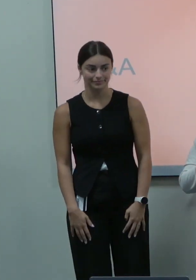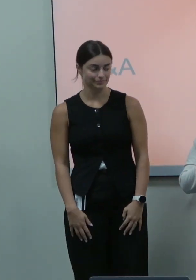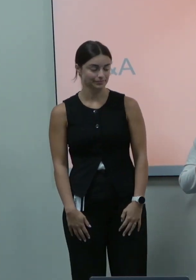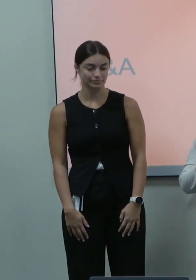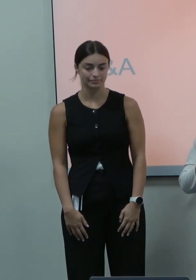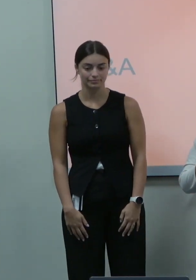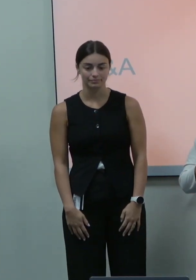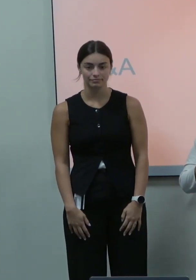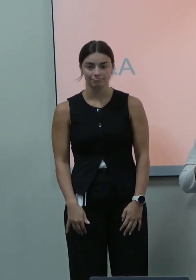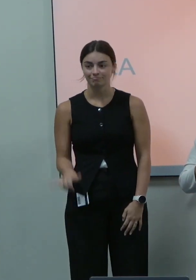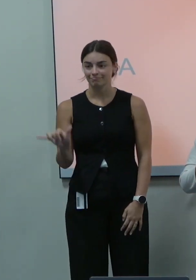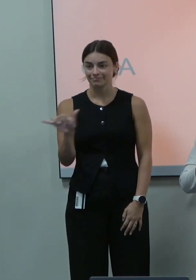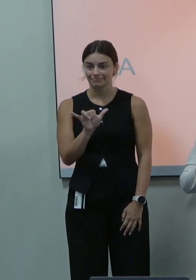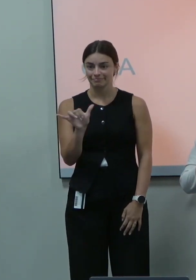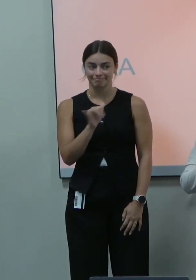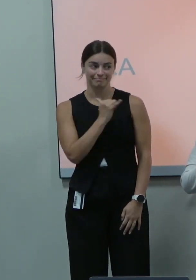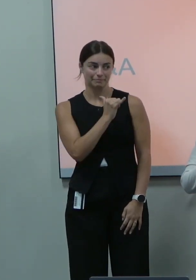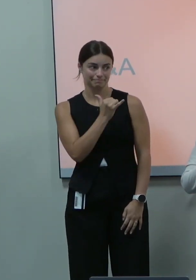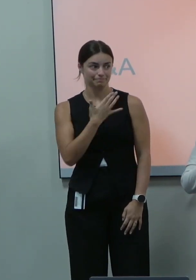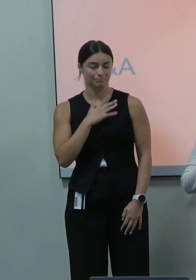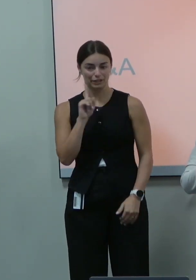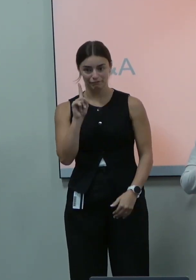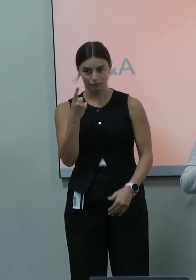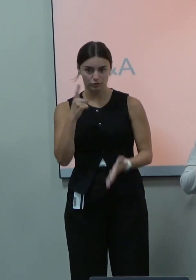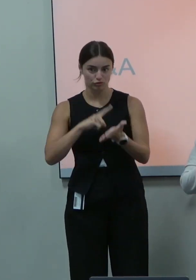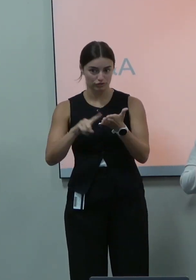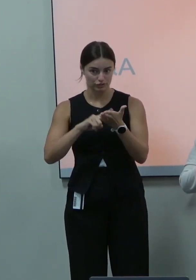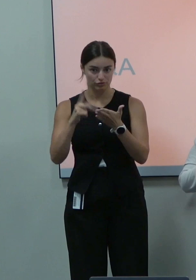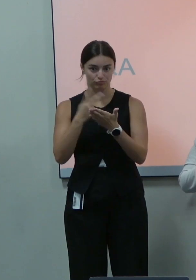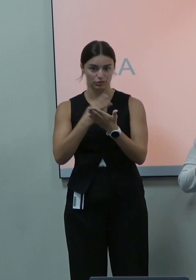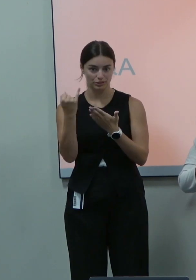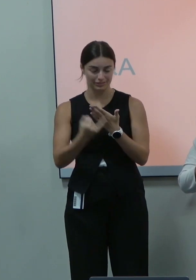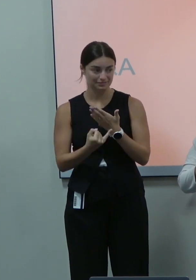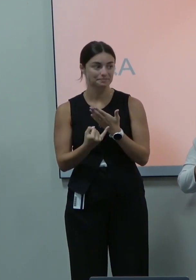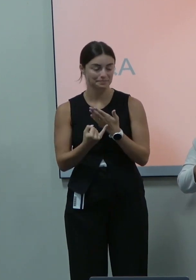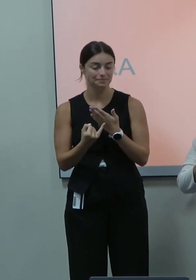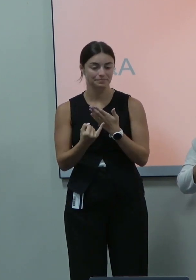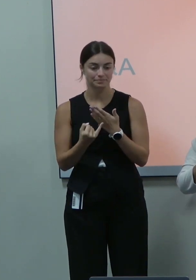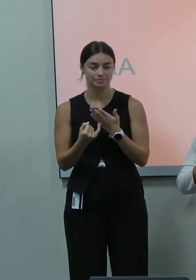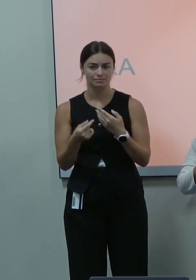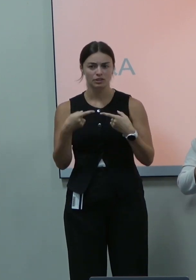This was also my first research project. And during the first few